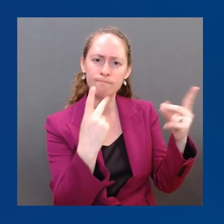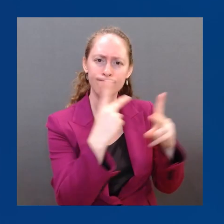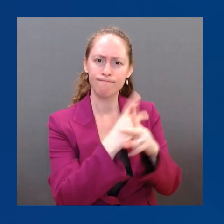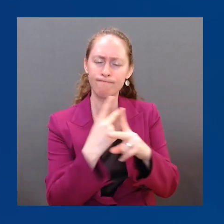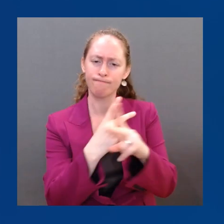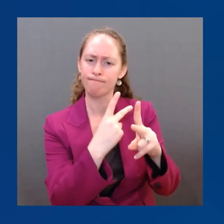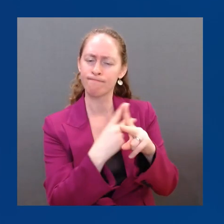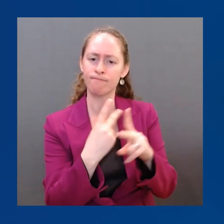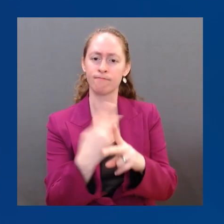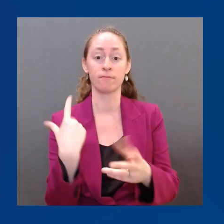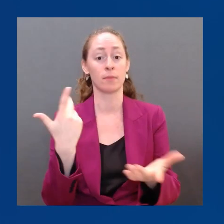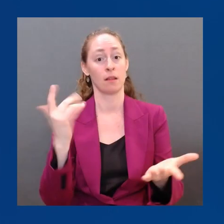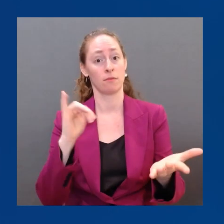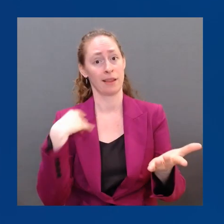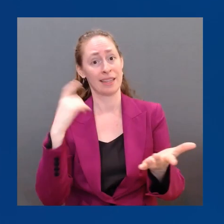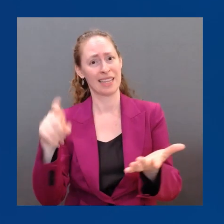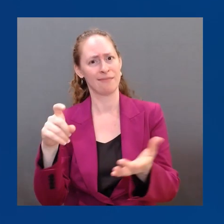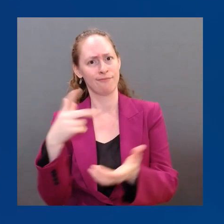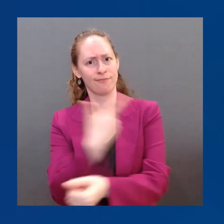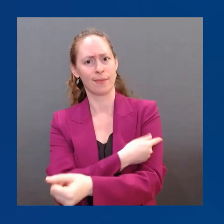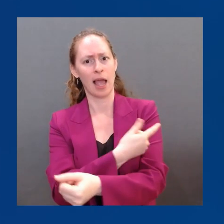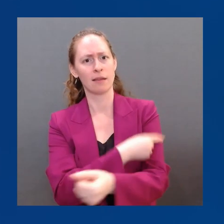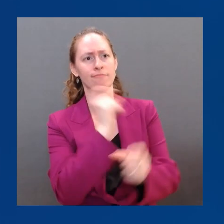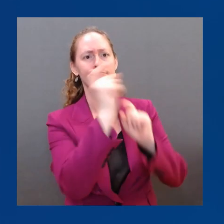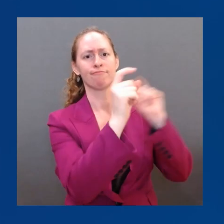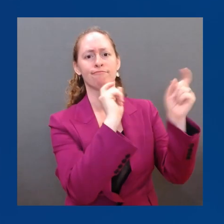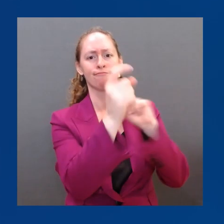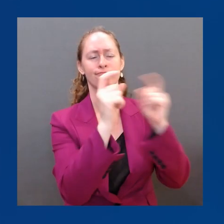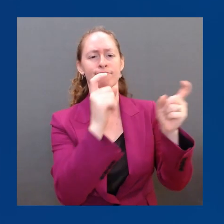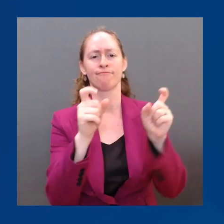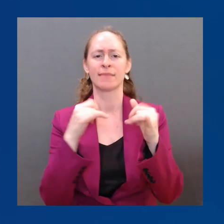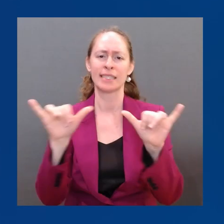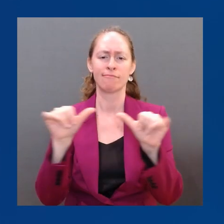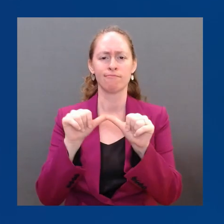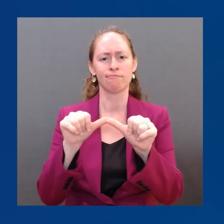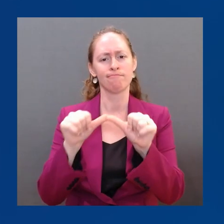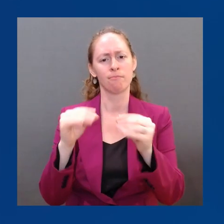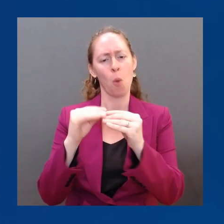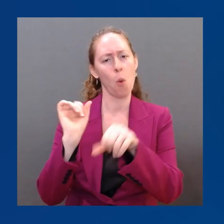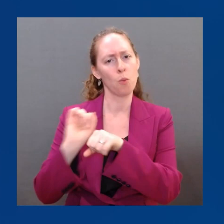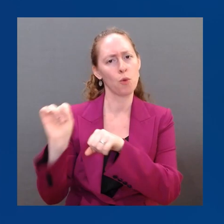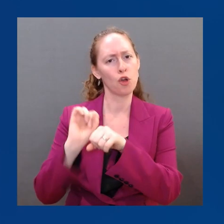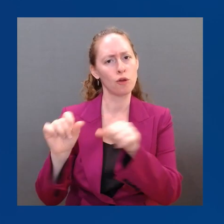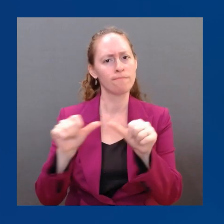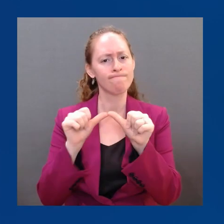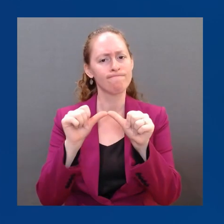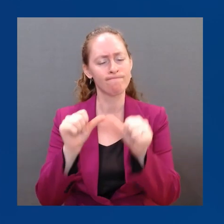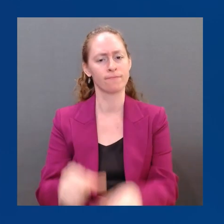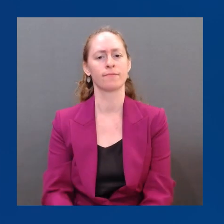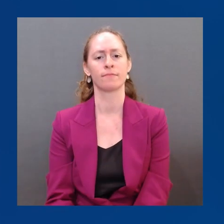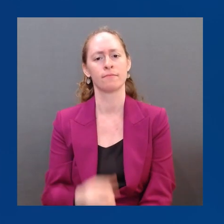we've now got to continue that work by making sure that we're getting vaccines into people's arms. All right. So I want to talk about two major things,